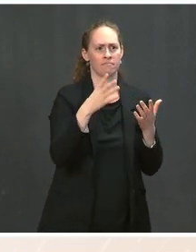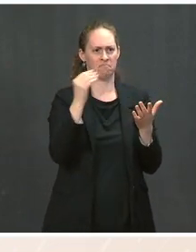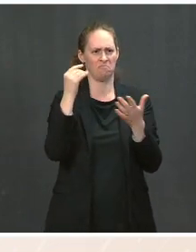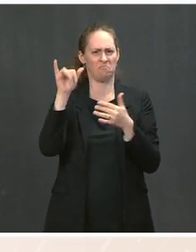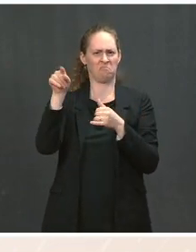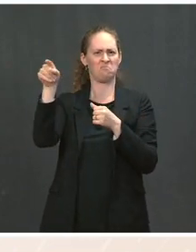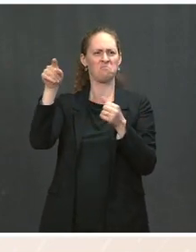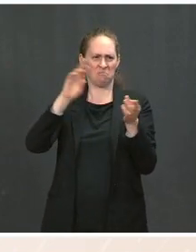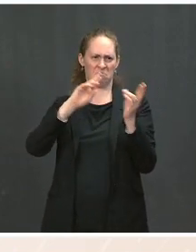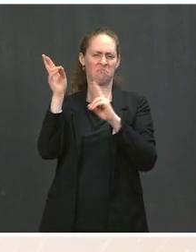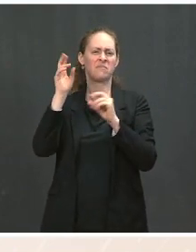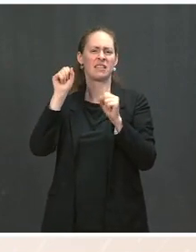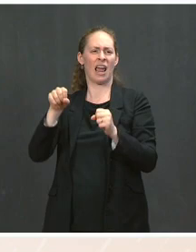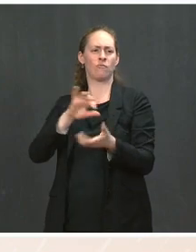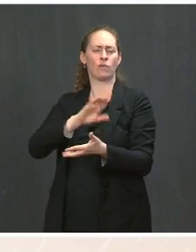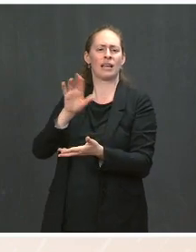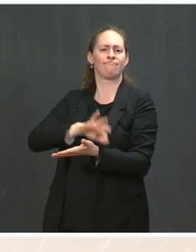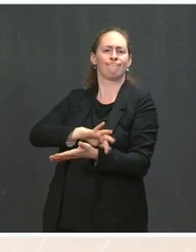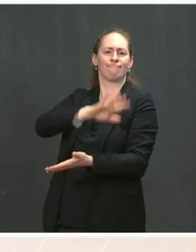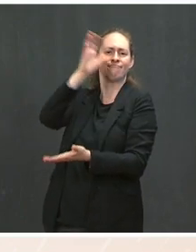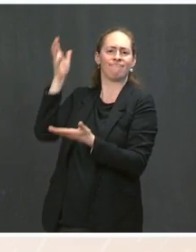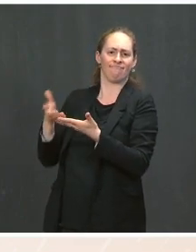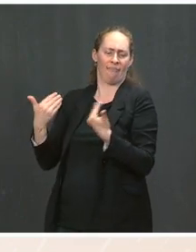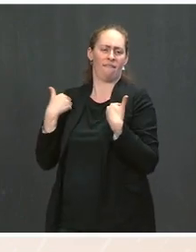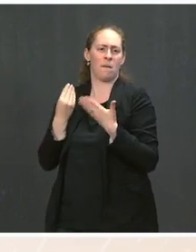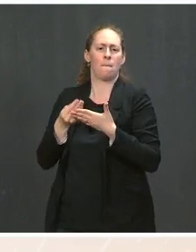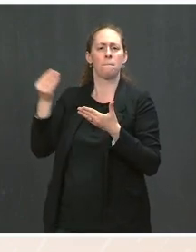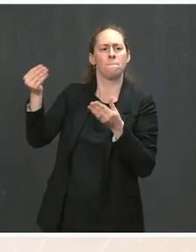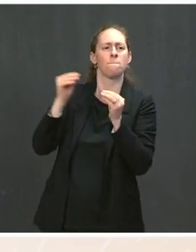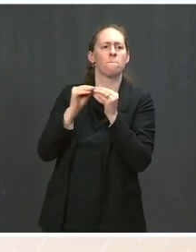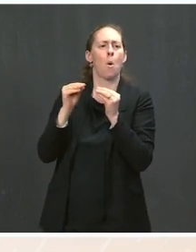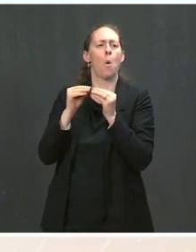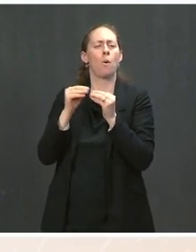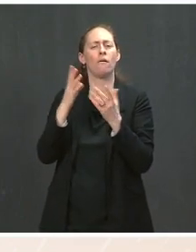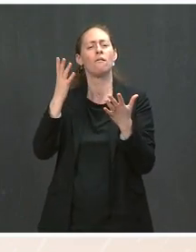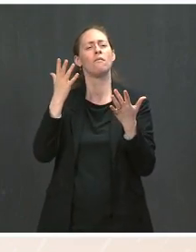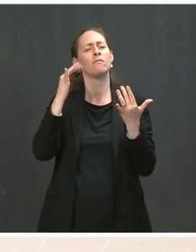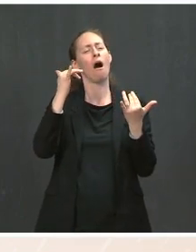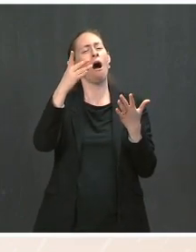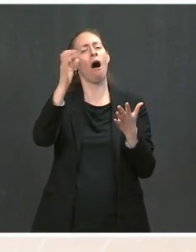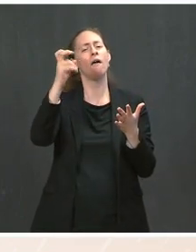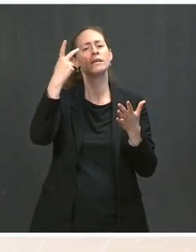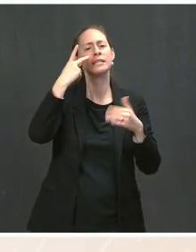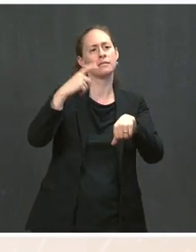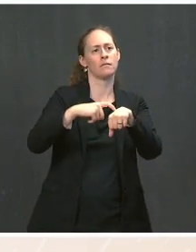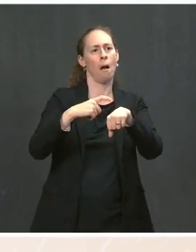some data and polling that's been out there -- that -- and we'll have to see as time goes on -- that we've not seen, to date yet,